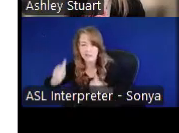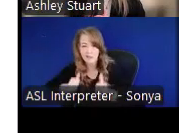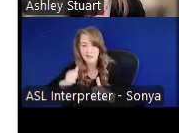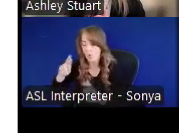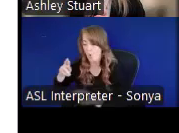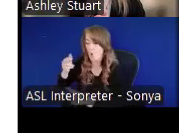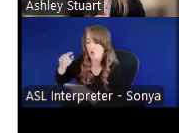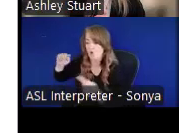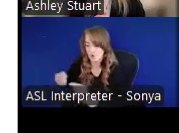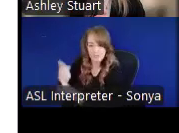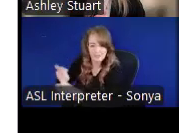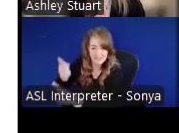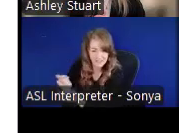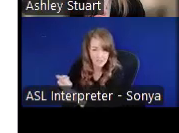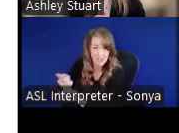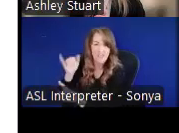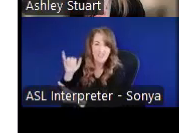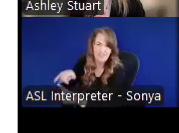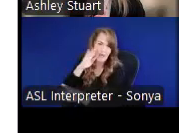tantrums, which would occur in about 42%